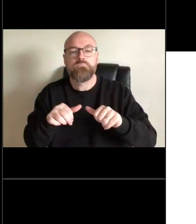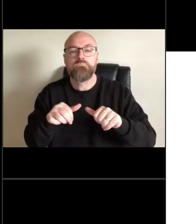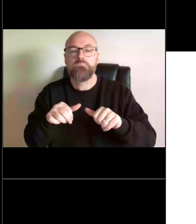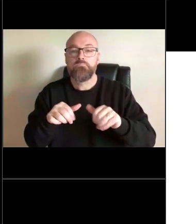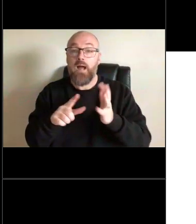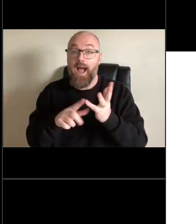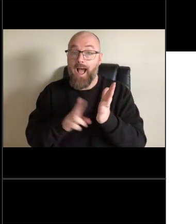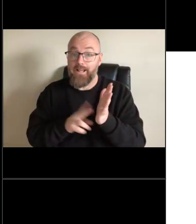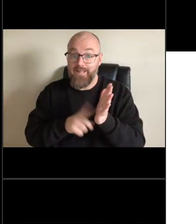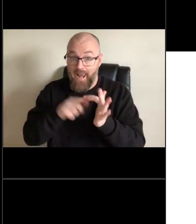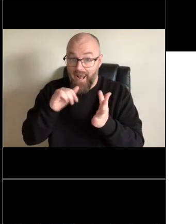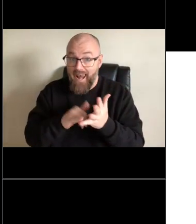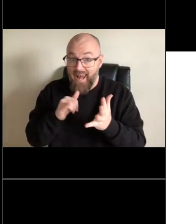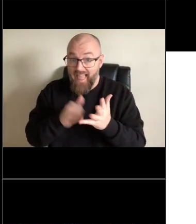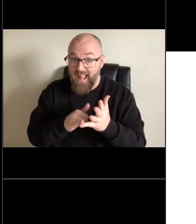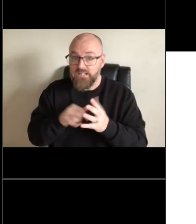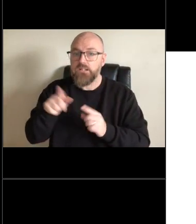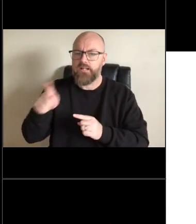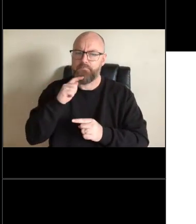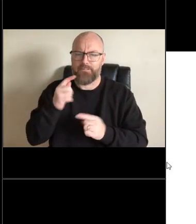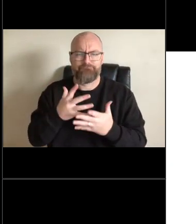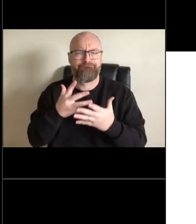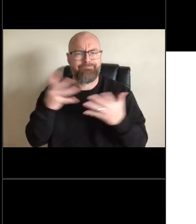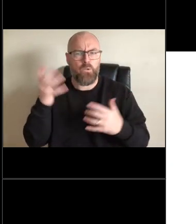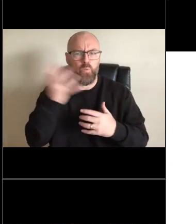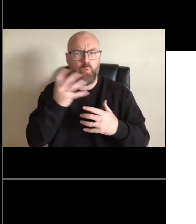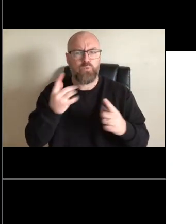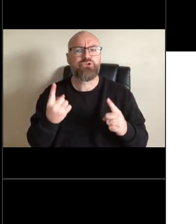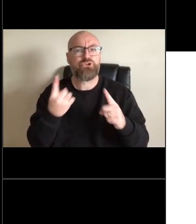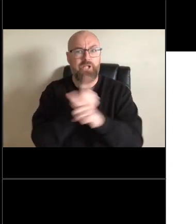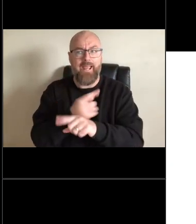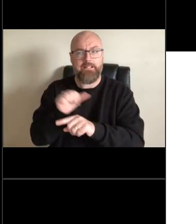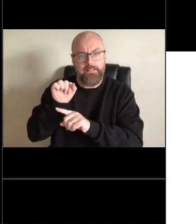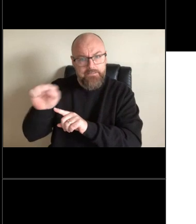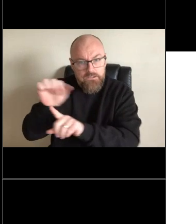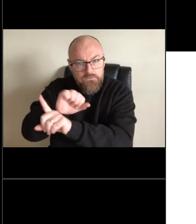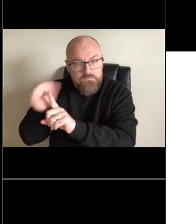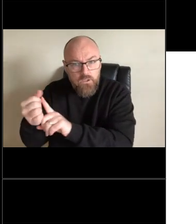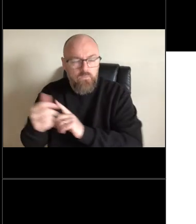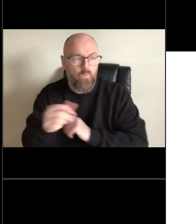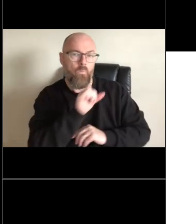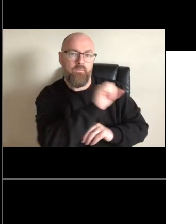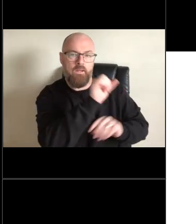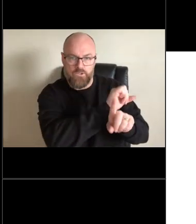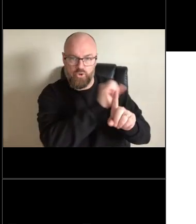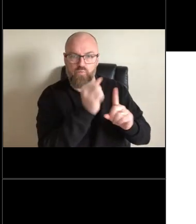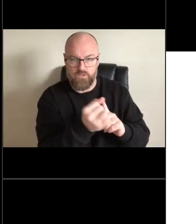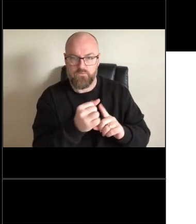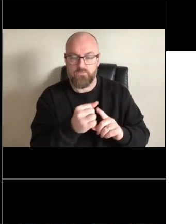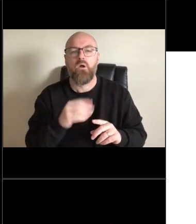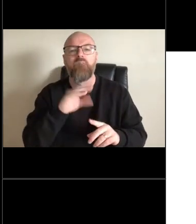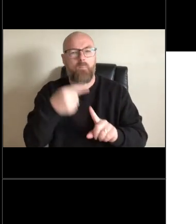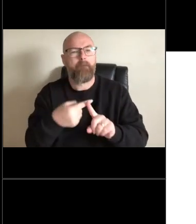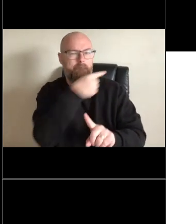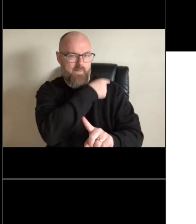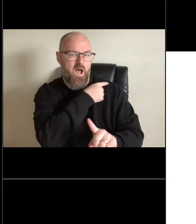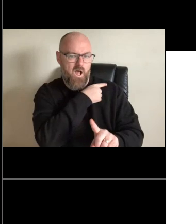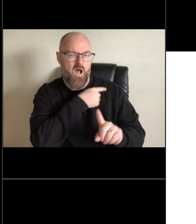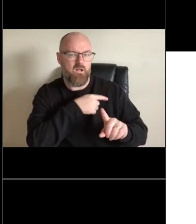been a significant change in the circumstances since the making of those final orders and it